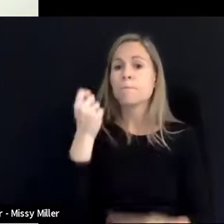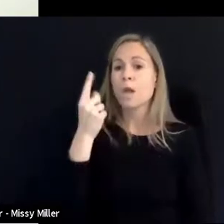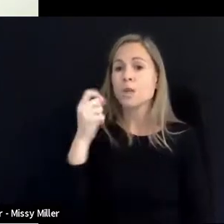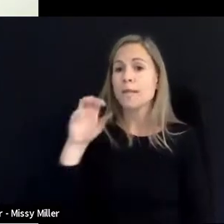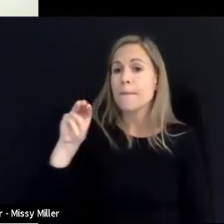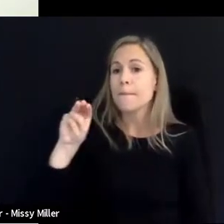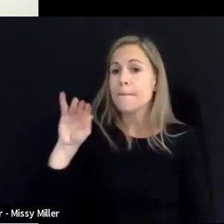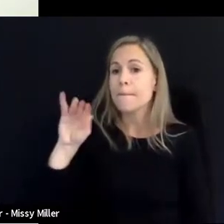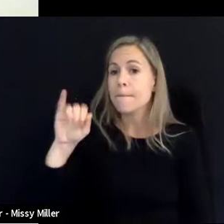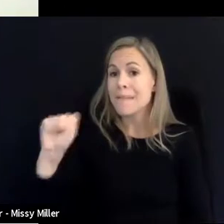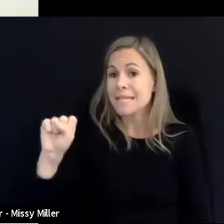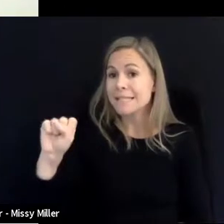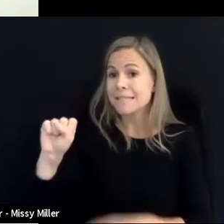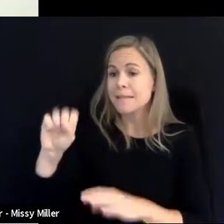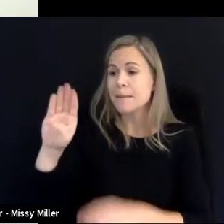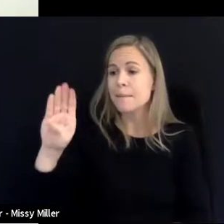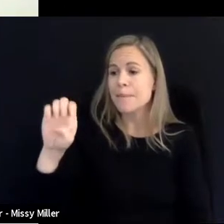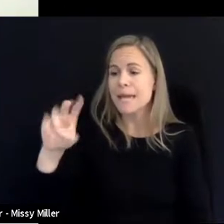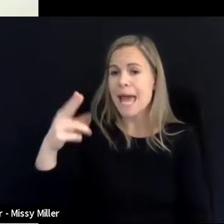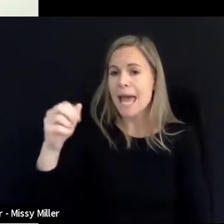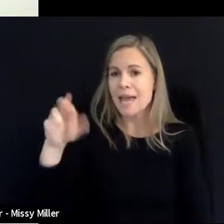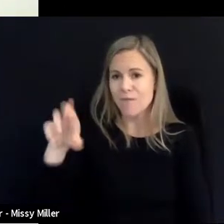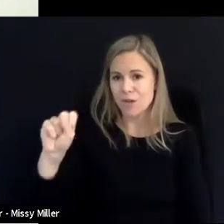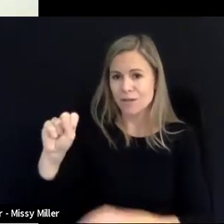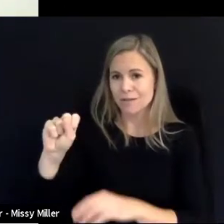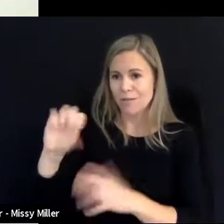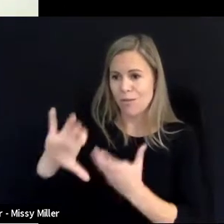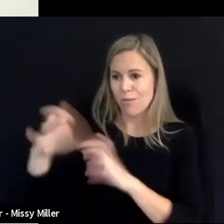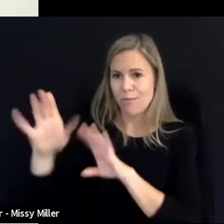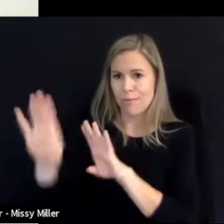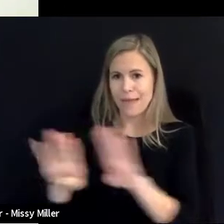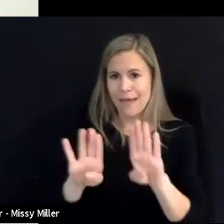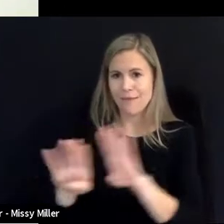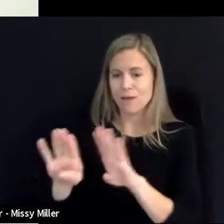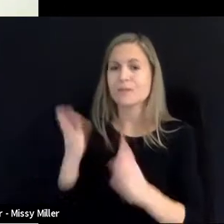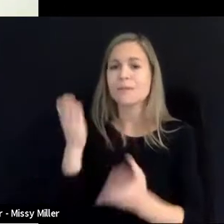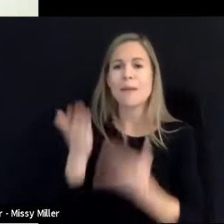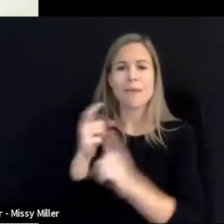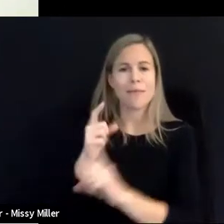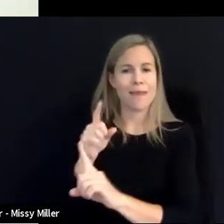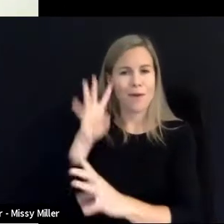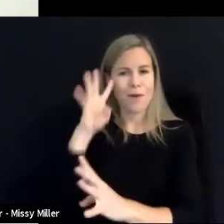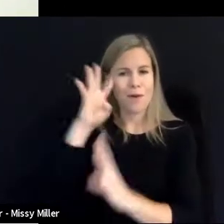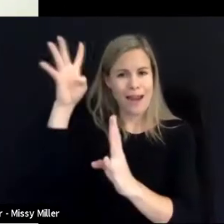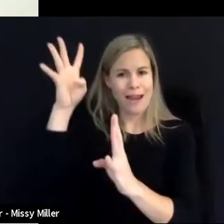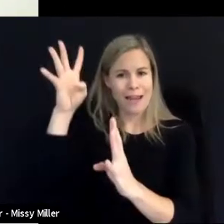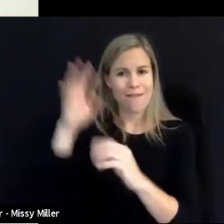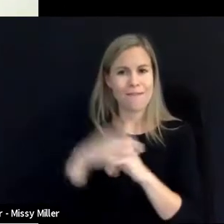may be creative solutions on the part of your child. A misbehavior is a behavior someone's doing